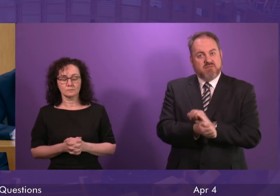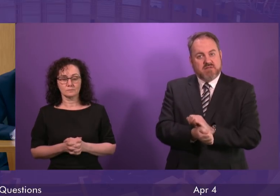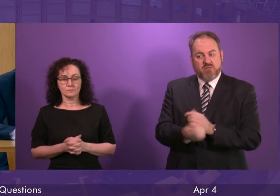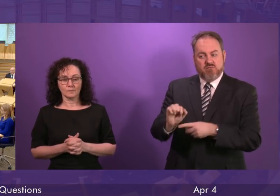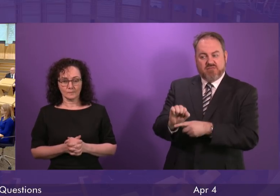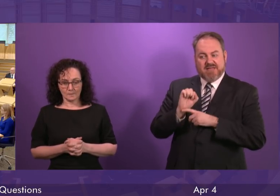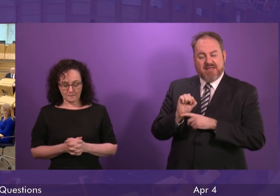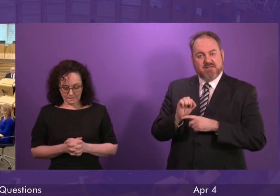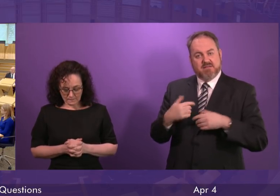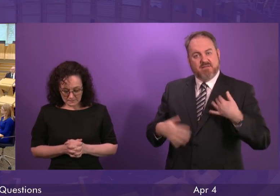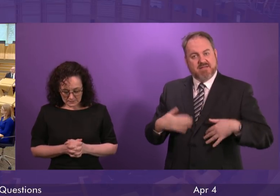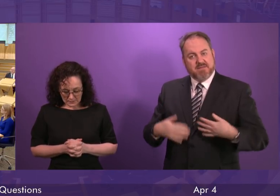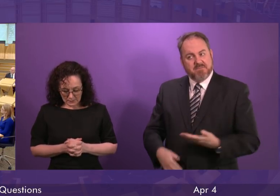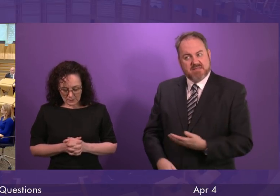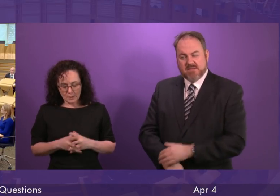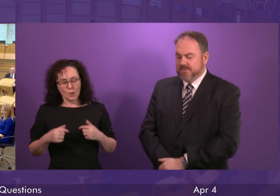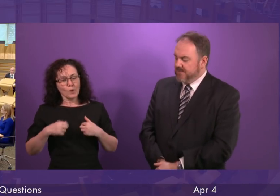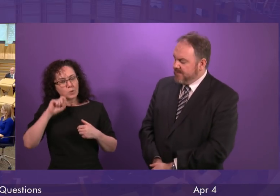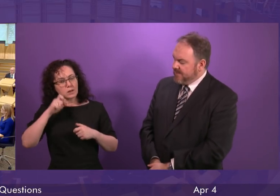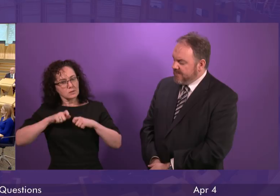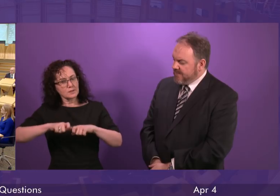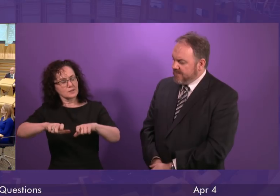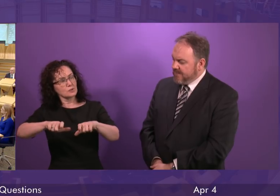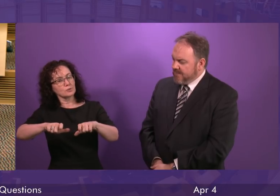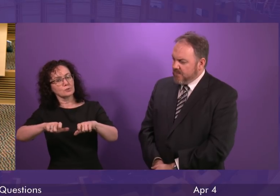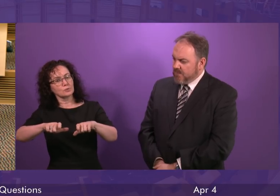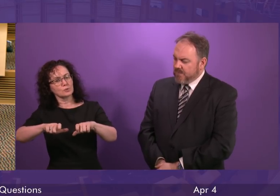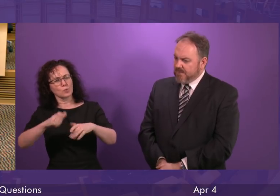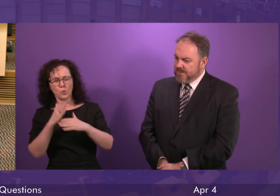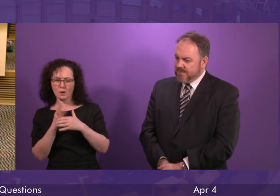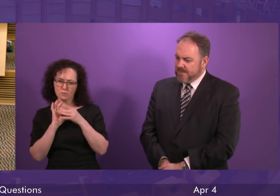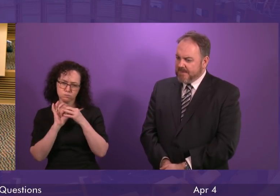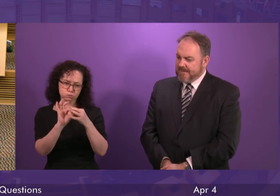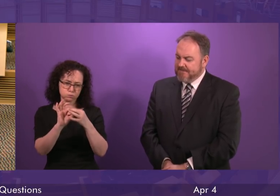The First Minister: We will continue to work very closely with